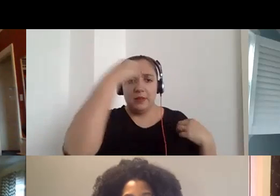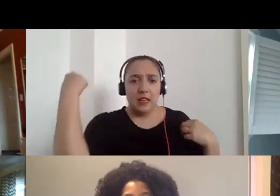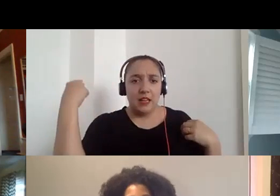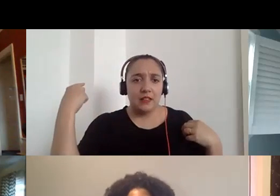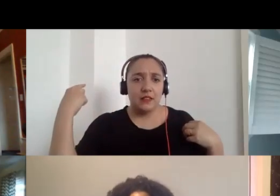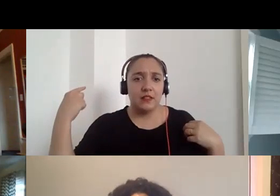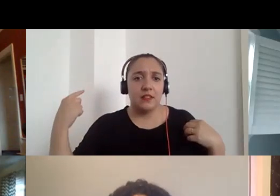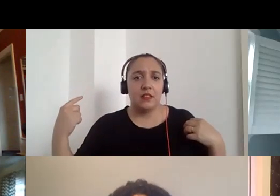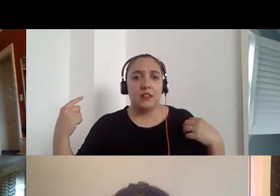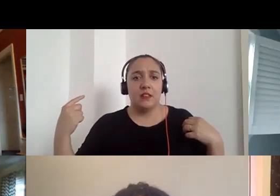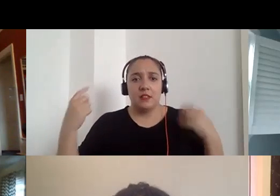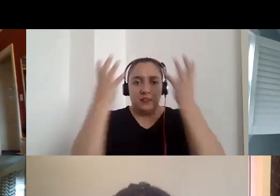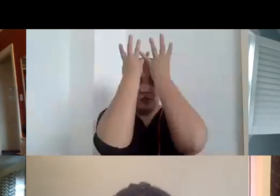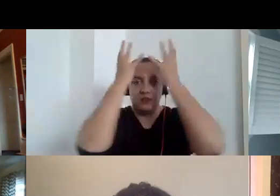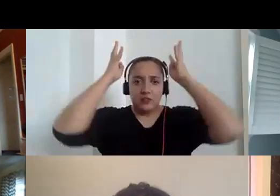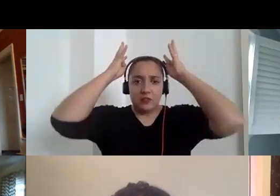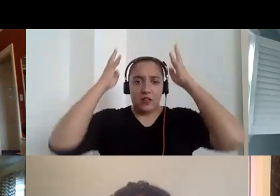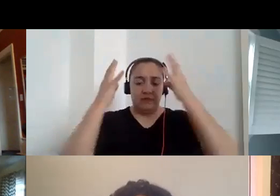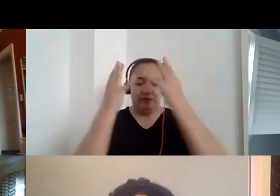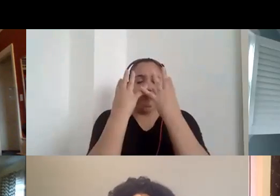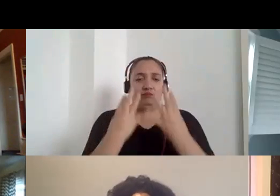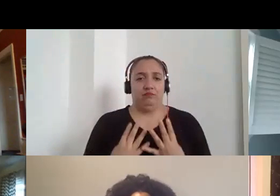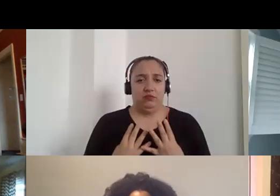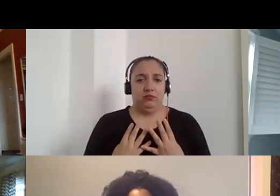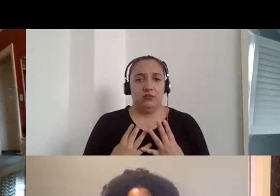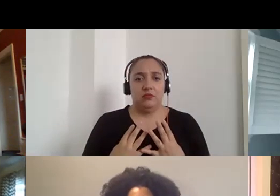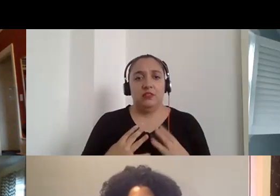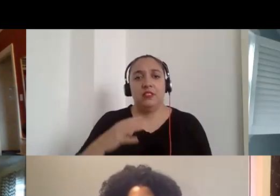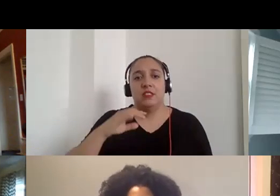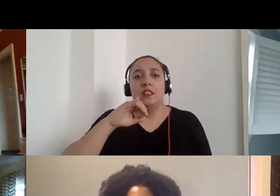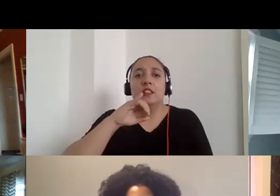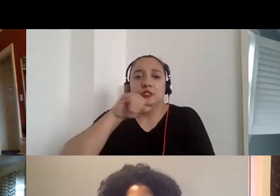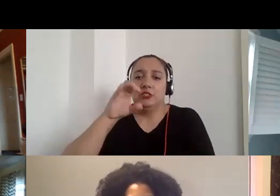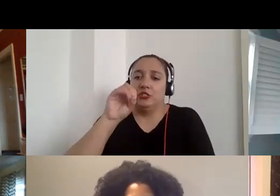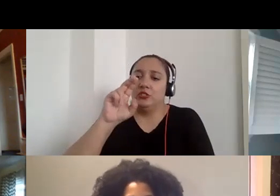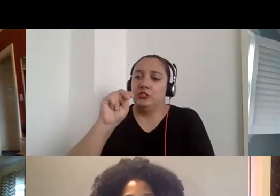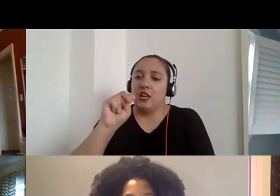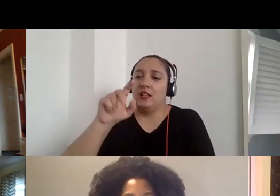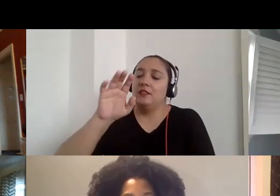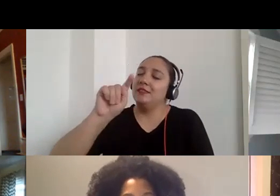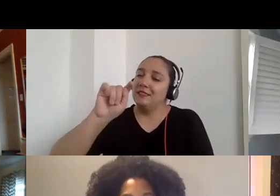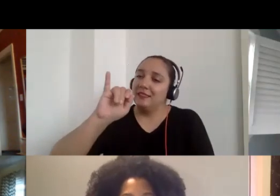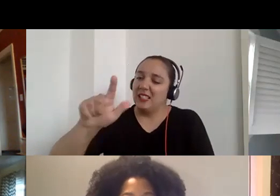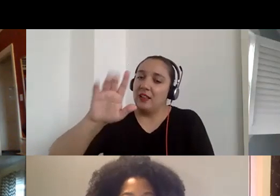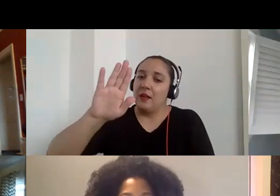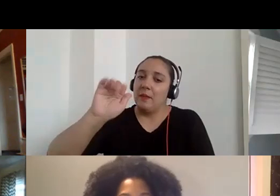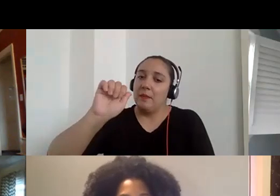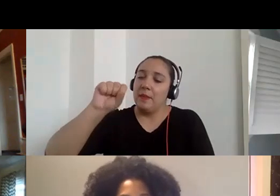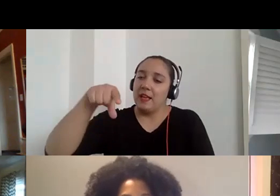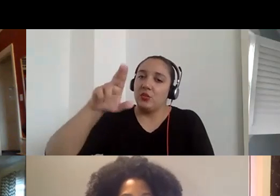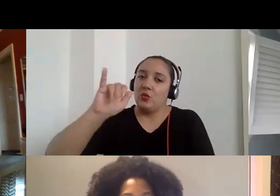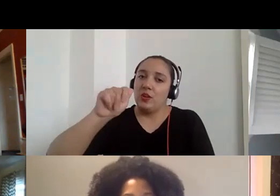crown of John Jobaskiat and there is a gray background behind me.